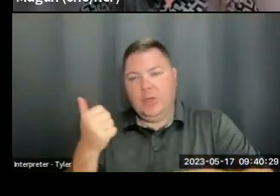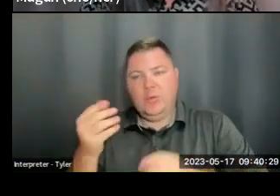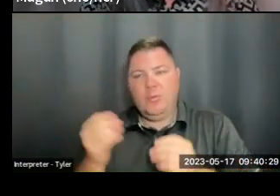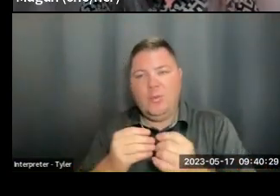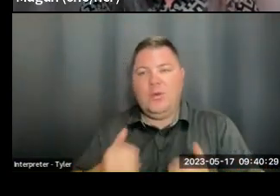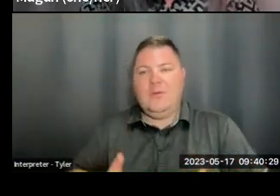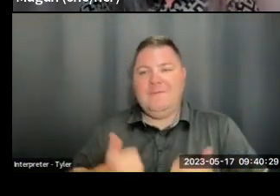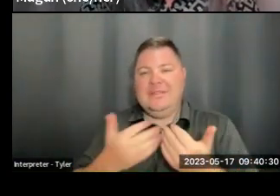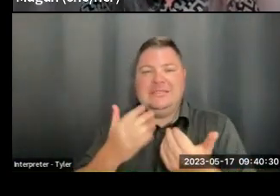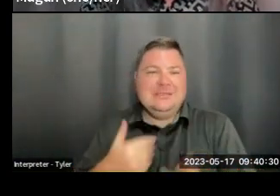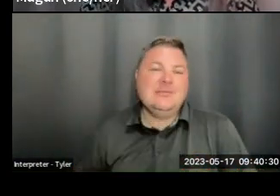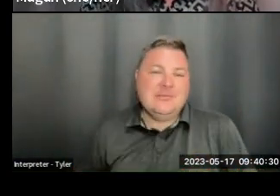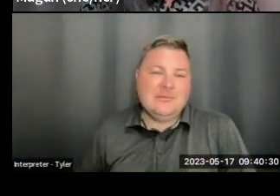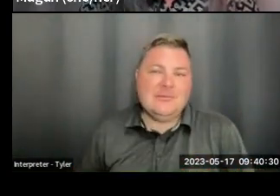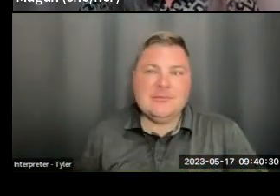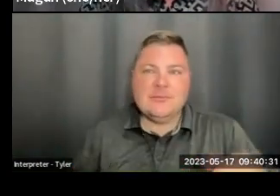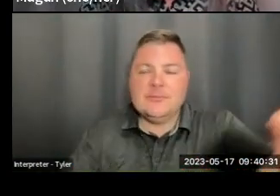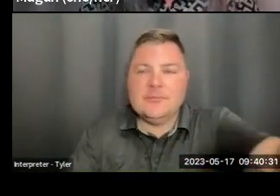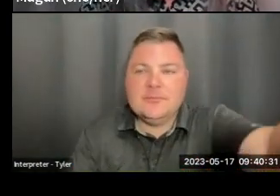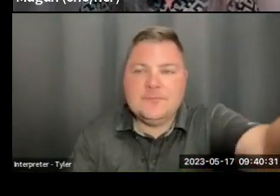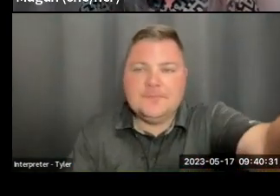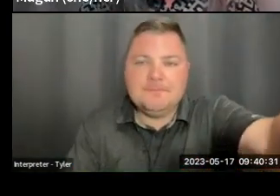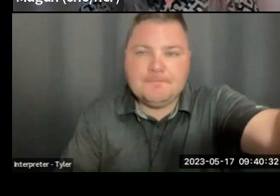Send something early, and it makes